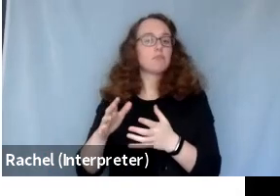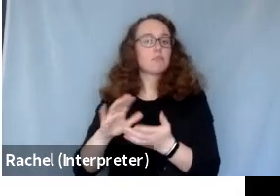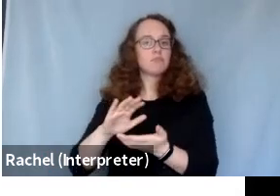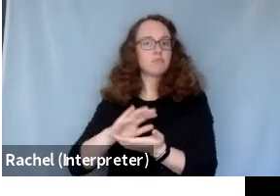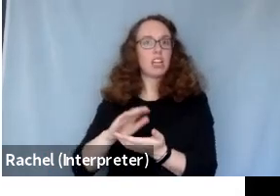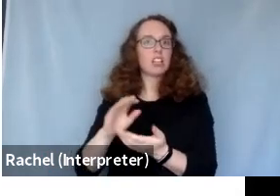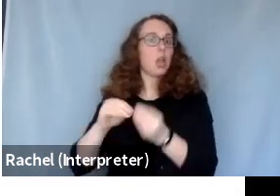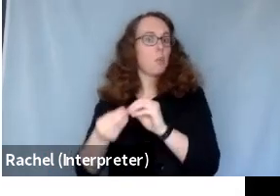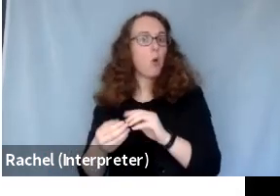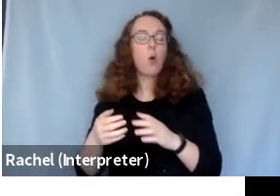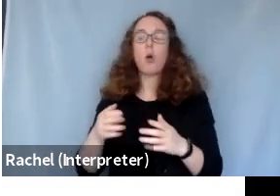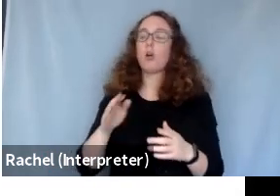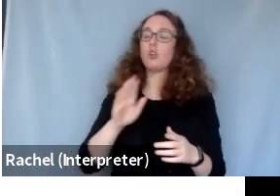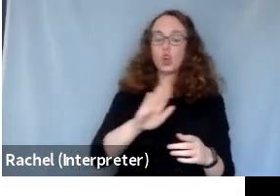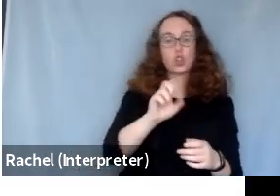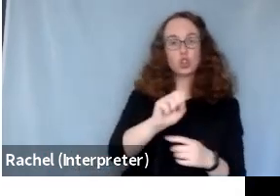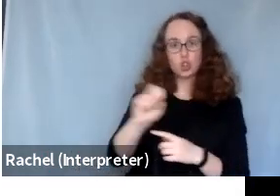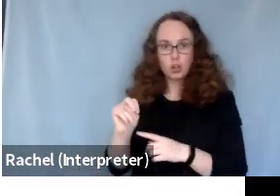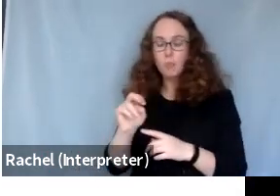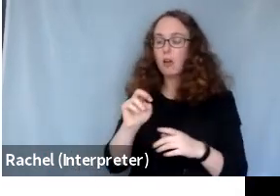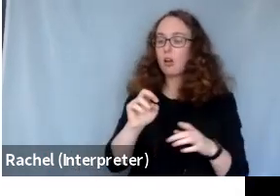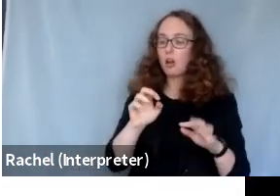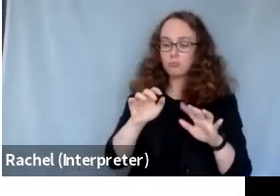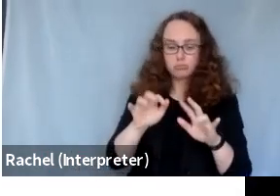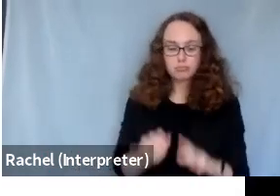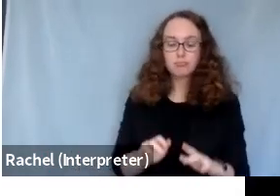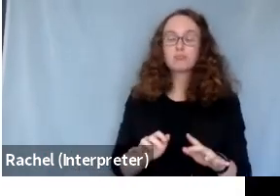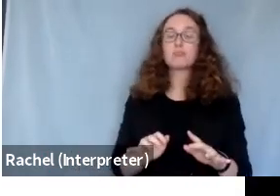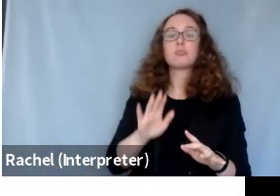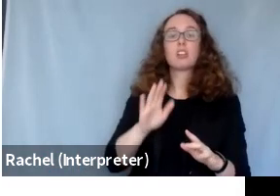and all your funds become eligible to make whatever purchase you need to make.